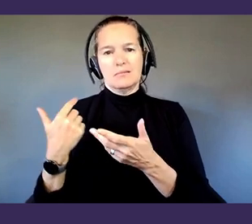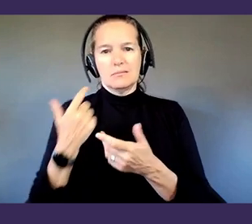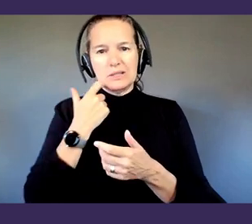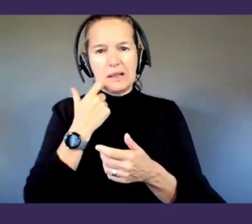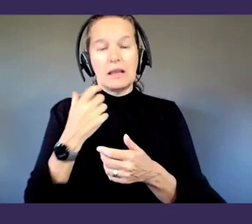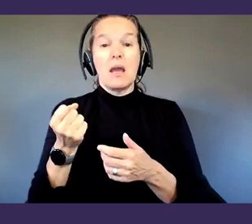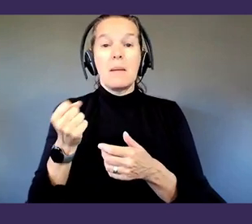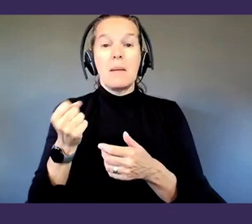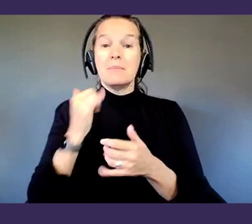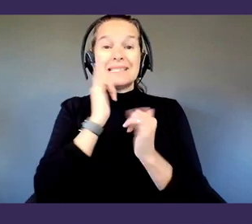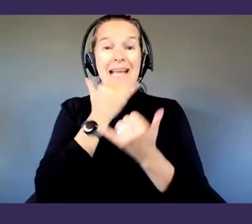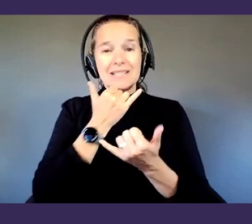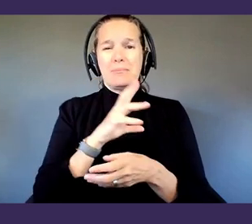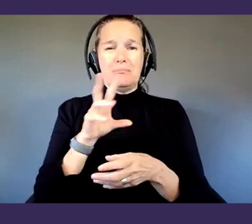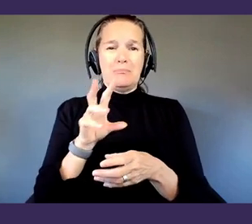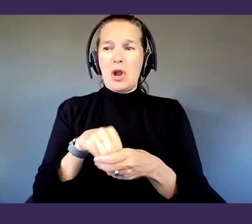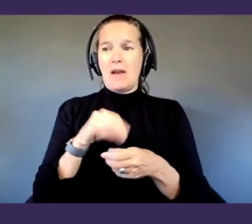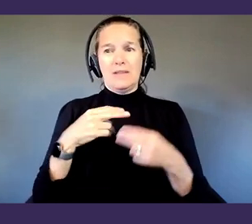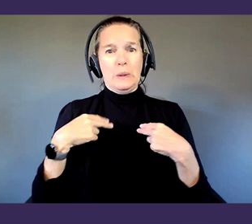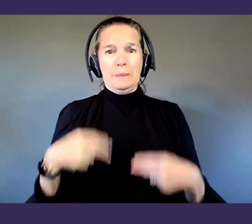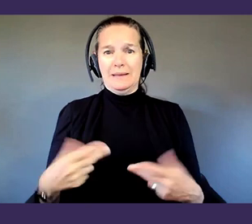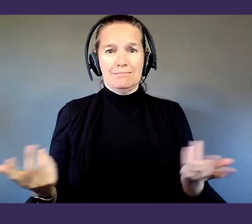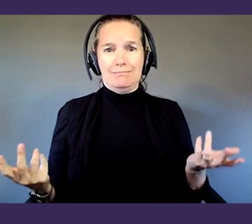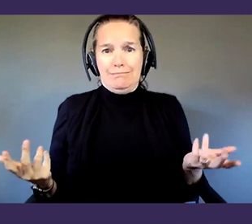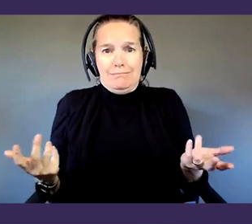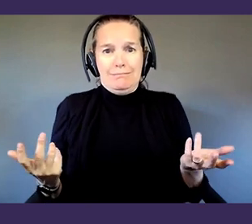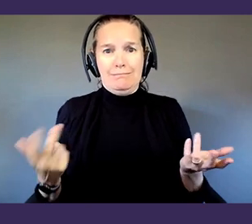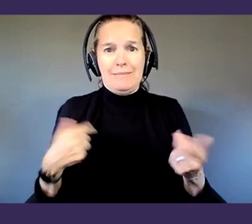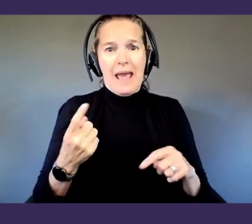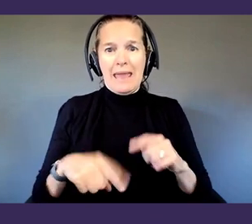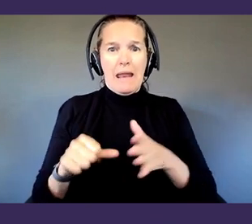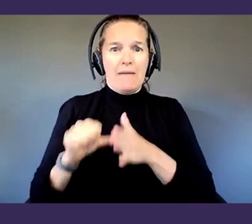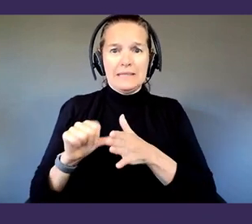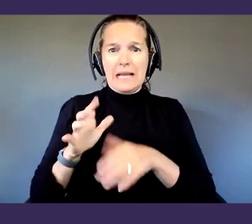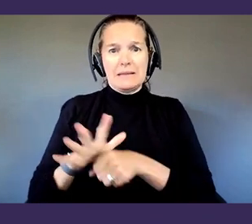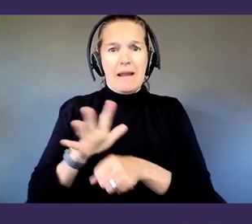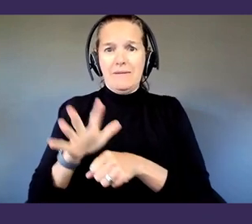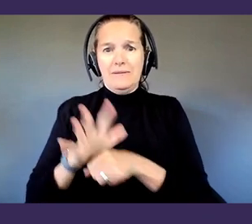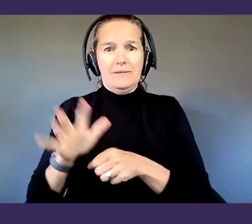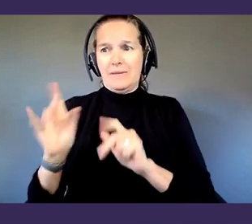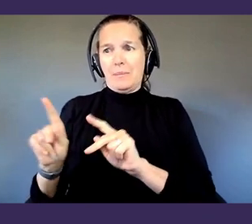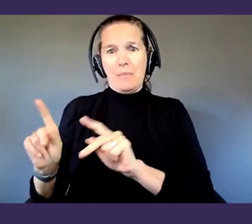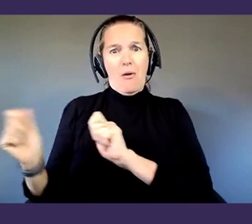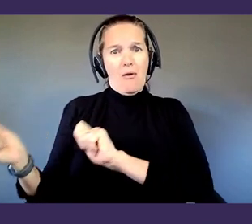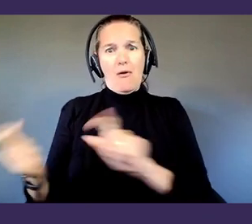And I cannot reiterate that enough because it's part of the journey of being a person.